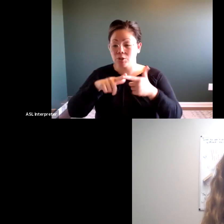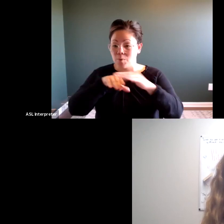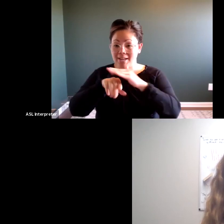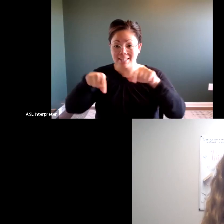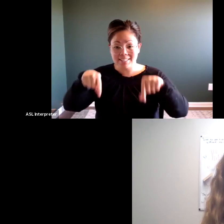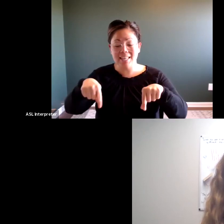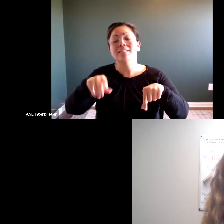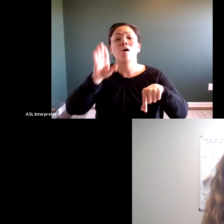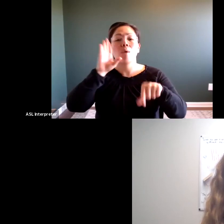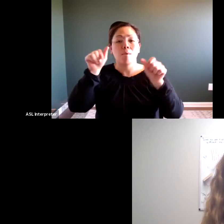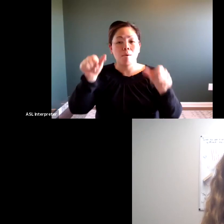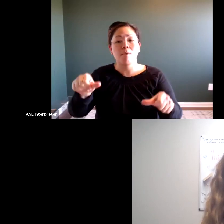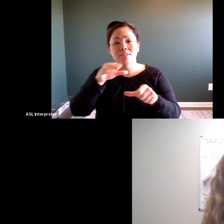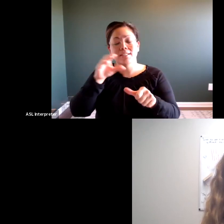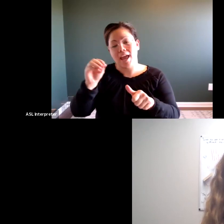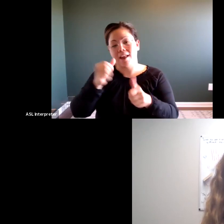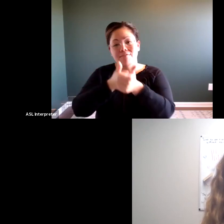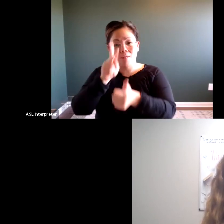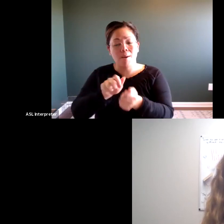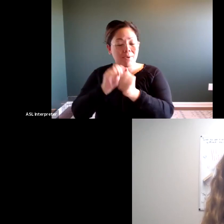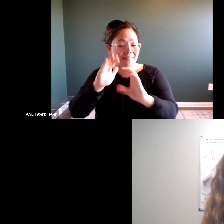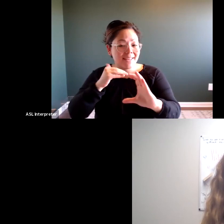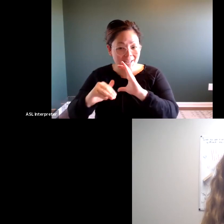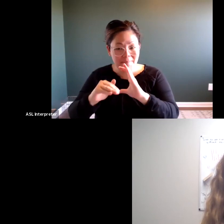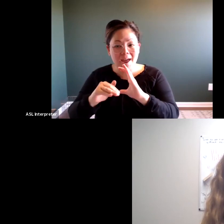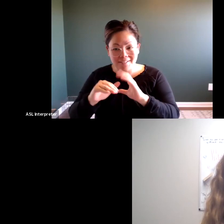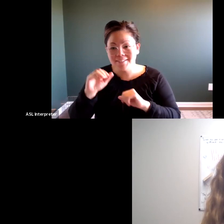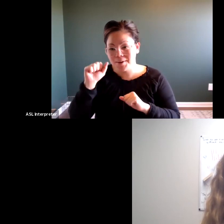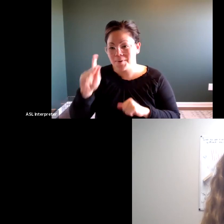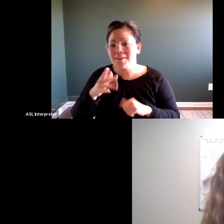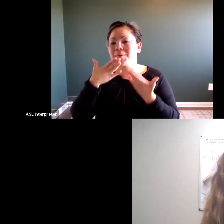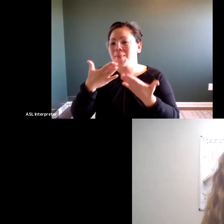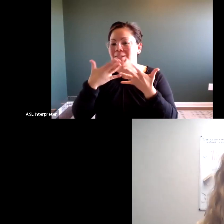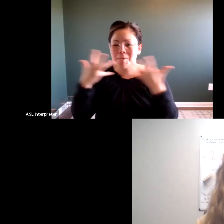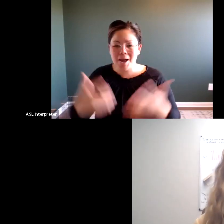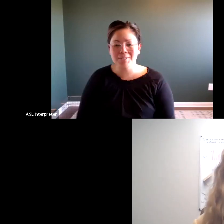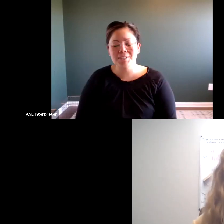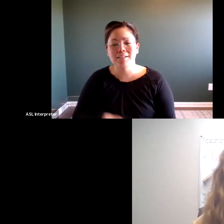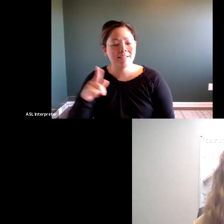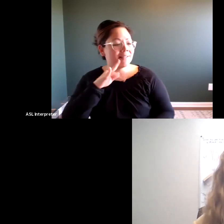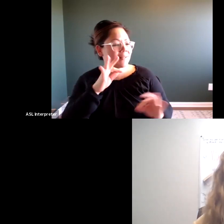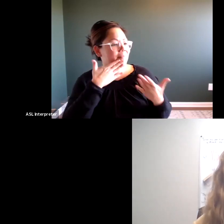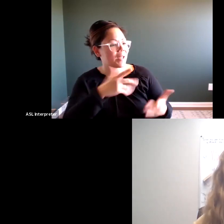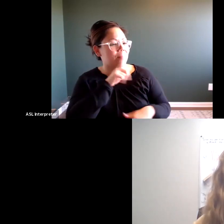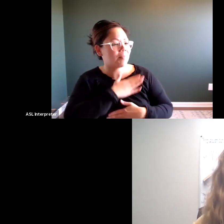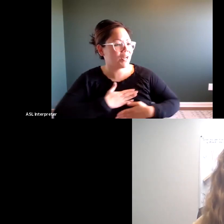we will be posting it and following up with an email with where to find it. So thanks so much. Thank you all, I really appreciate it.